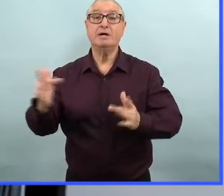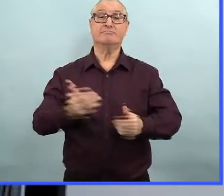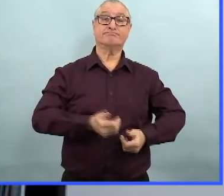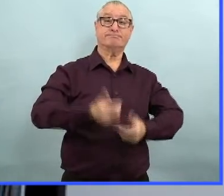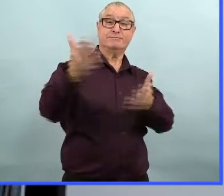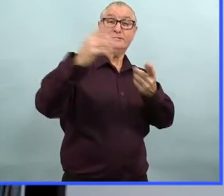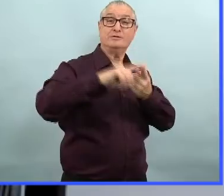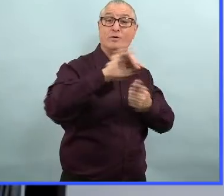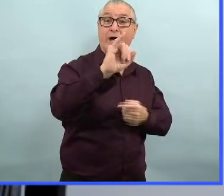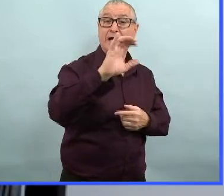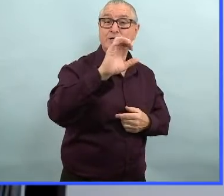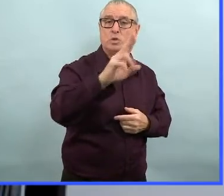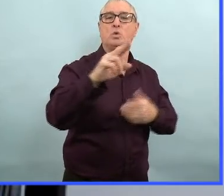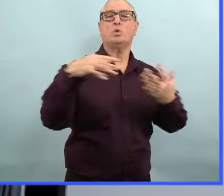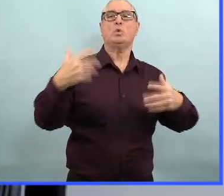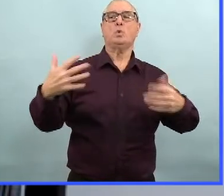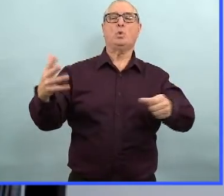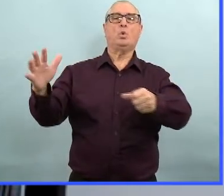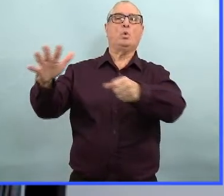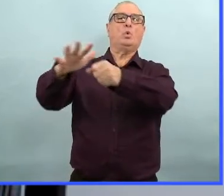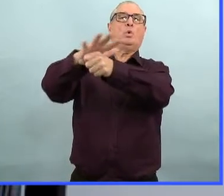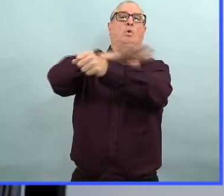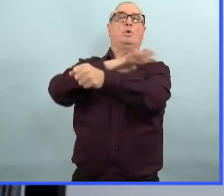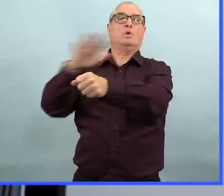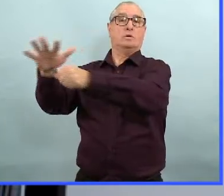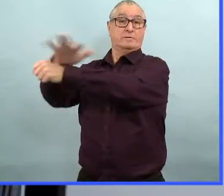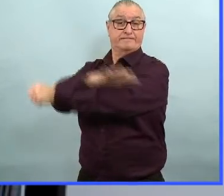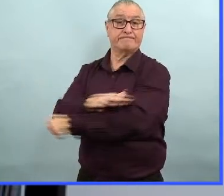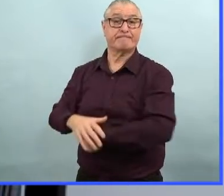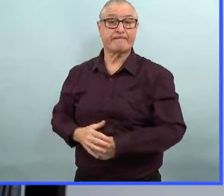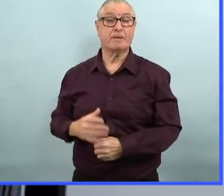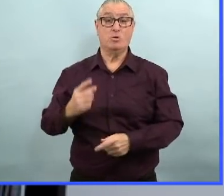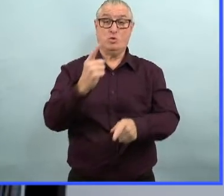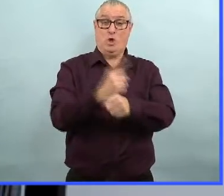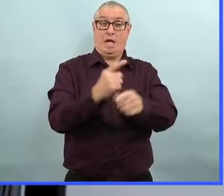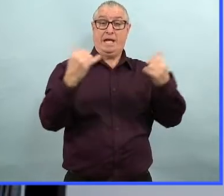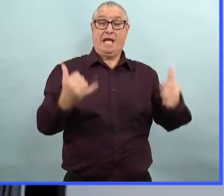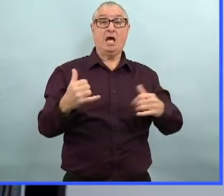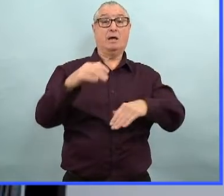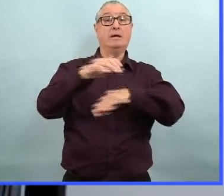against these severe outcomes there is no other measure that offers that same